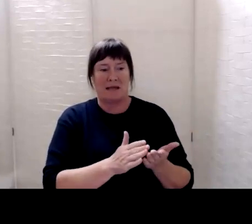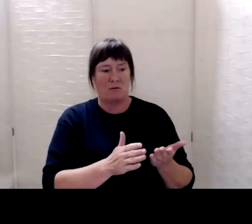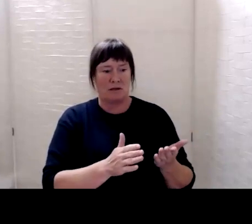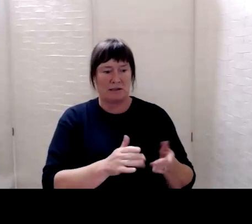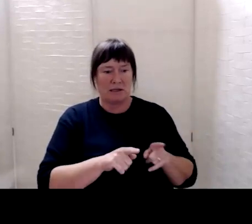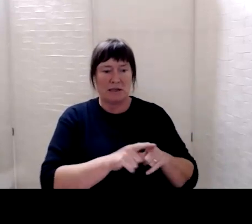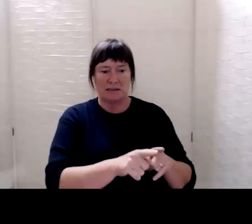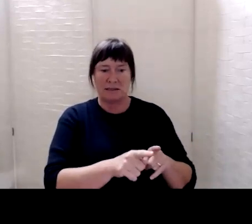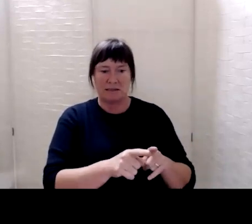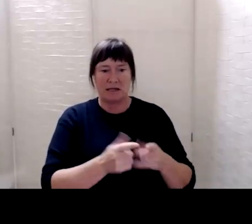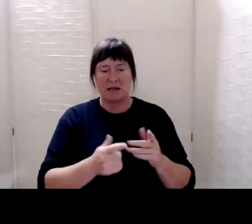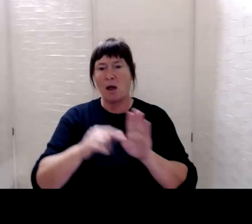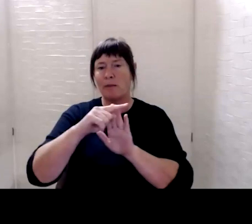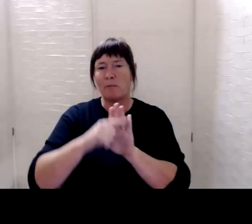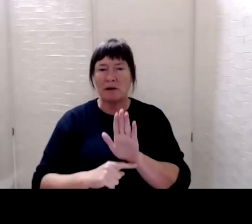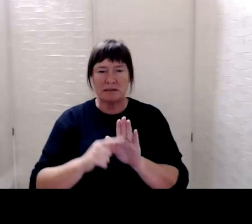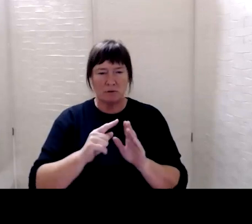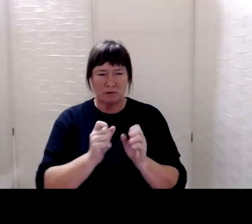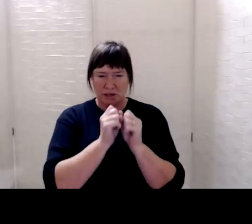while allowing maximum flexibility